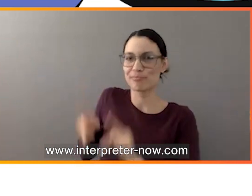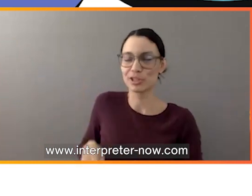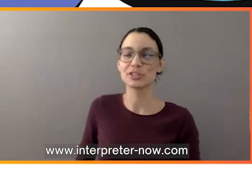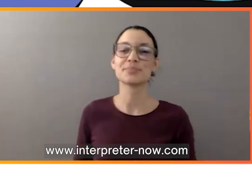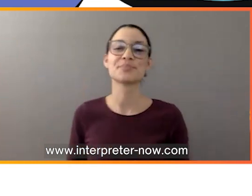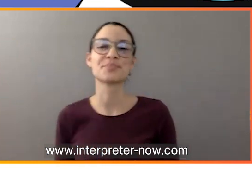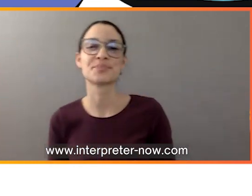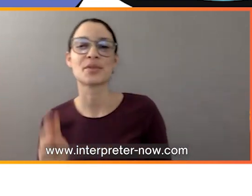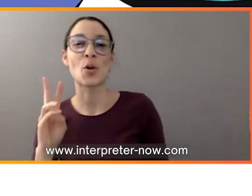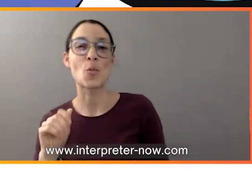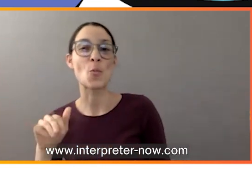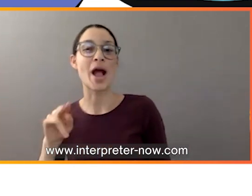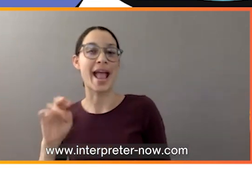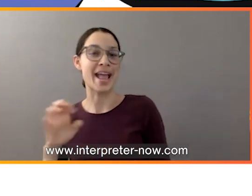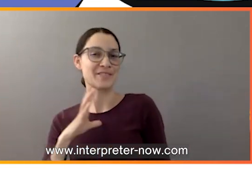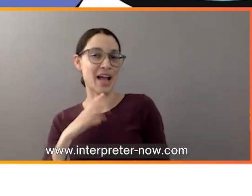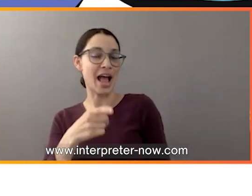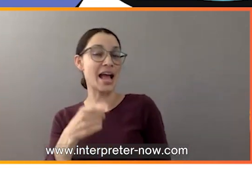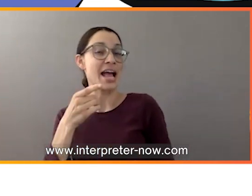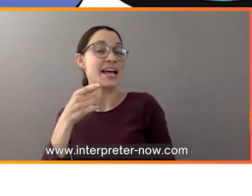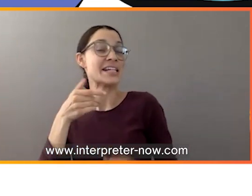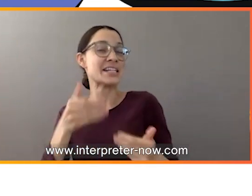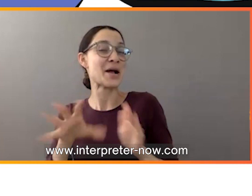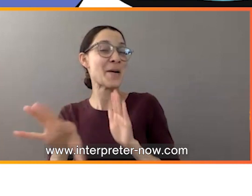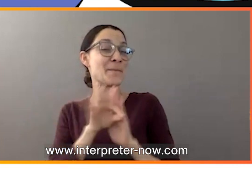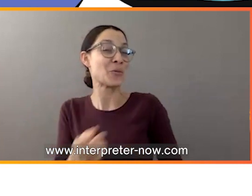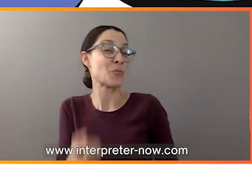If you had to pick one? If you had to pick one thing you were proud of, what would it be?